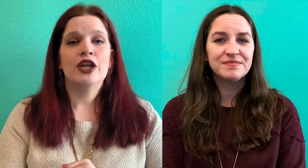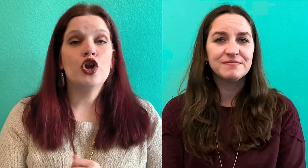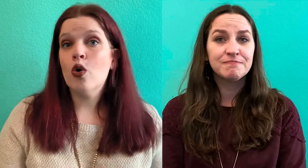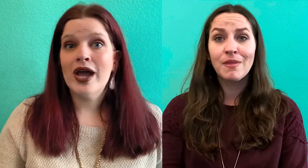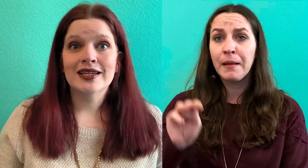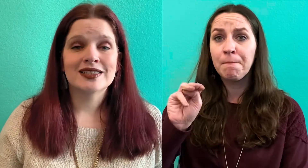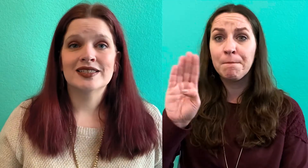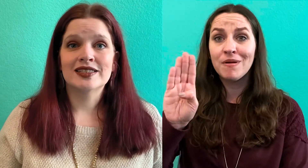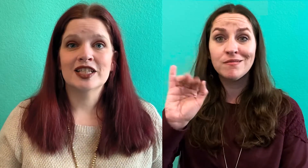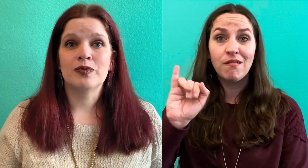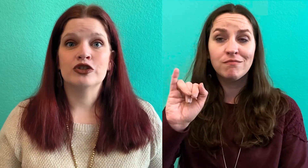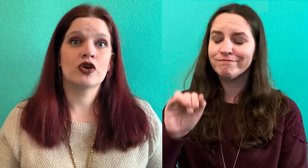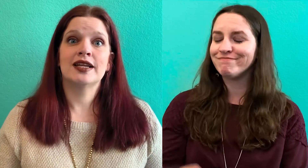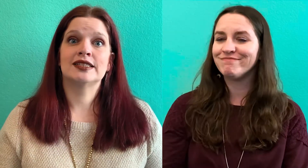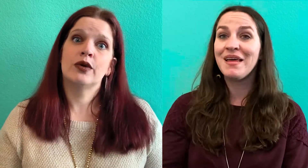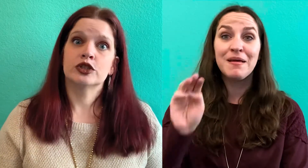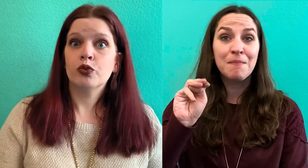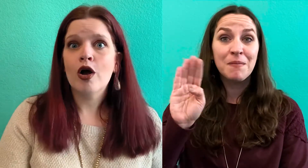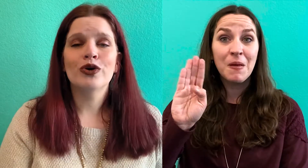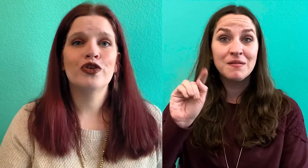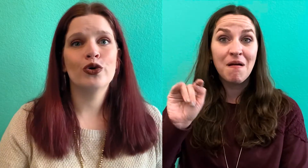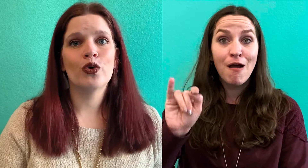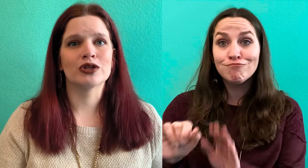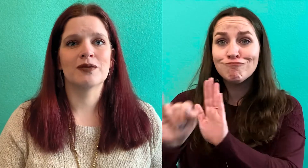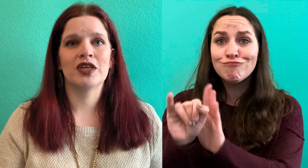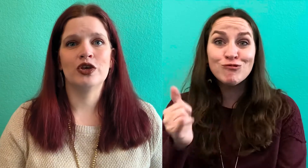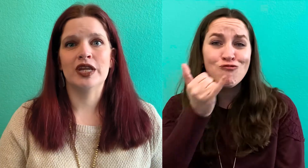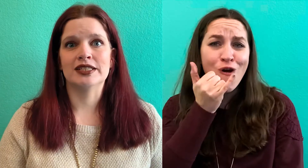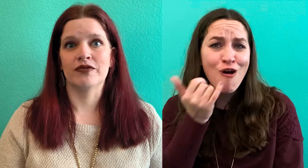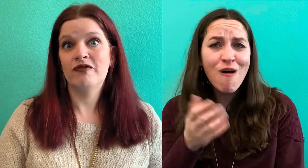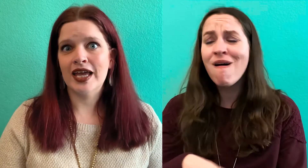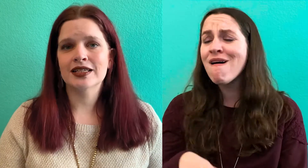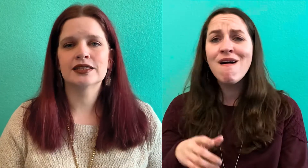In no way does this assessment try to say what's wrong with you or something you need to fix.